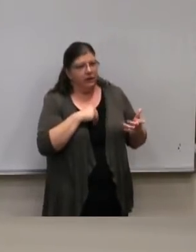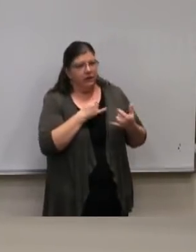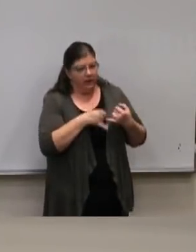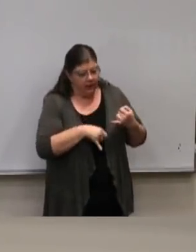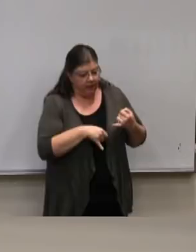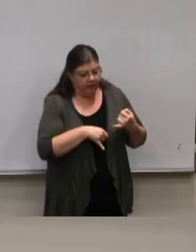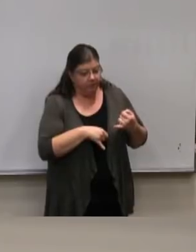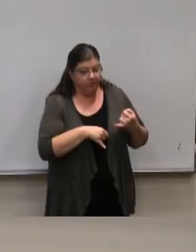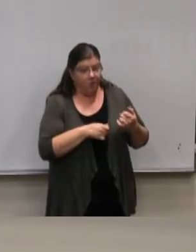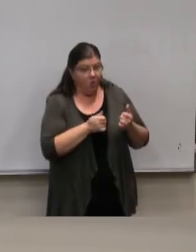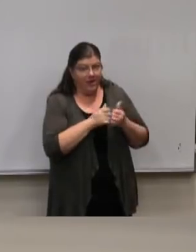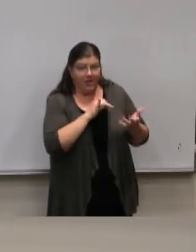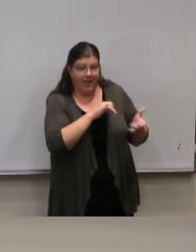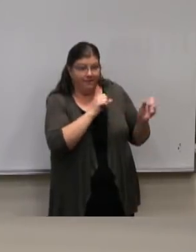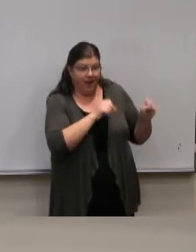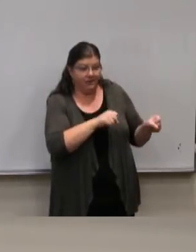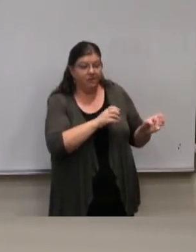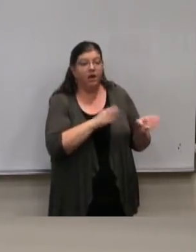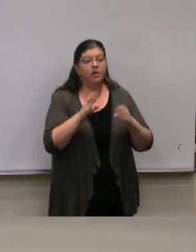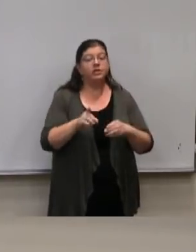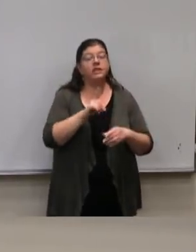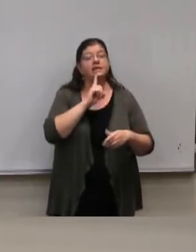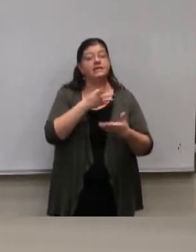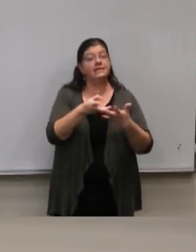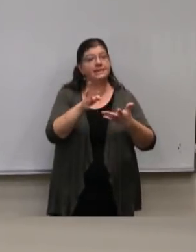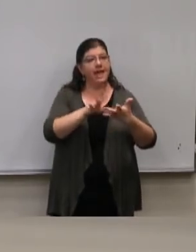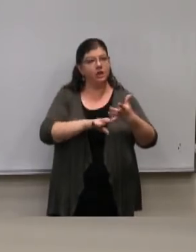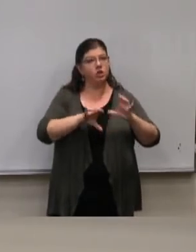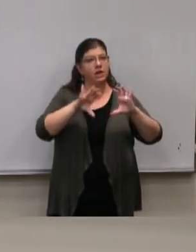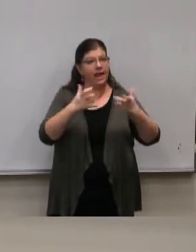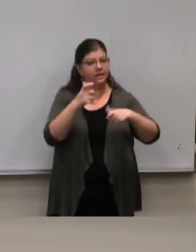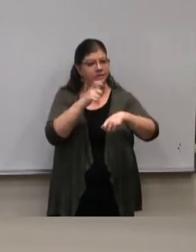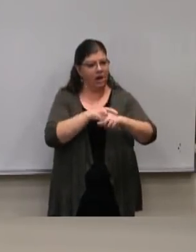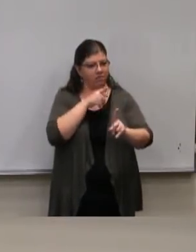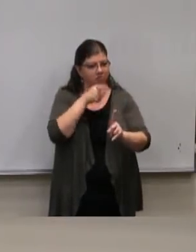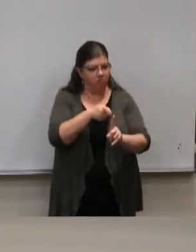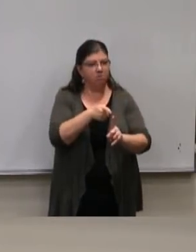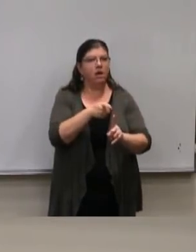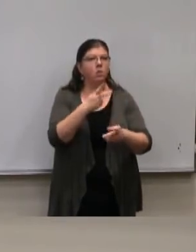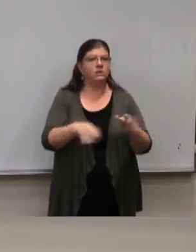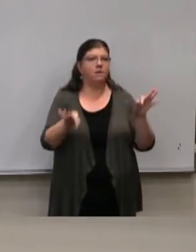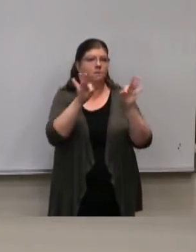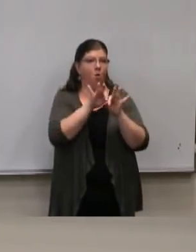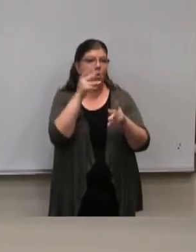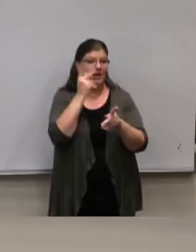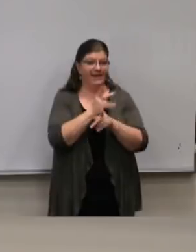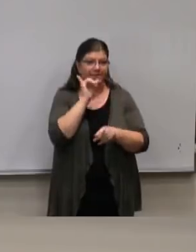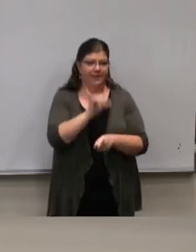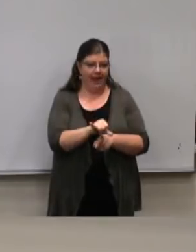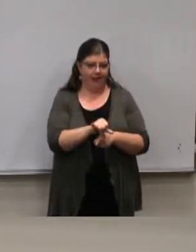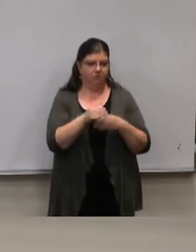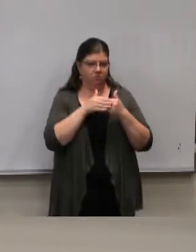having that real-time scheduled class was very important. So we want to keep that modality going